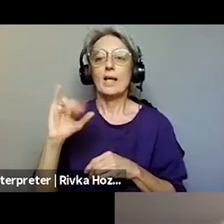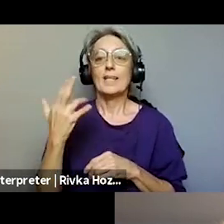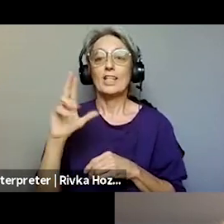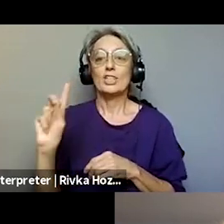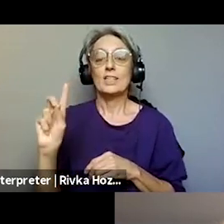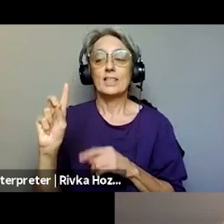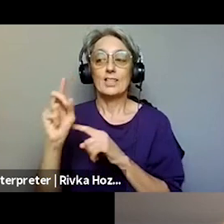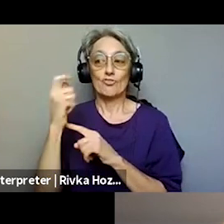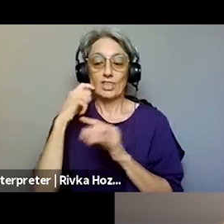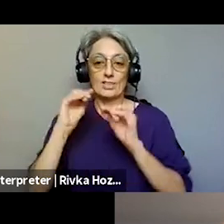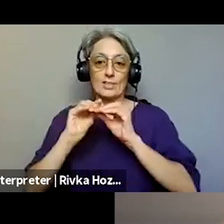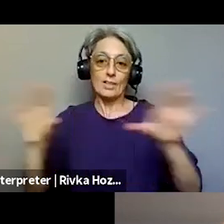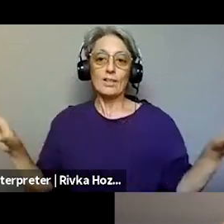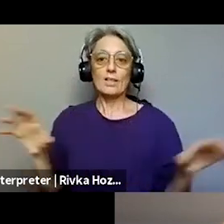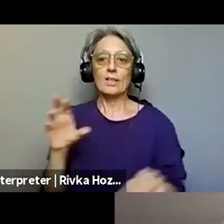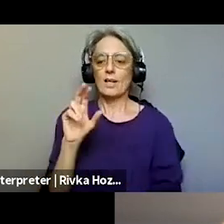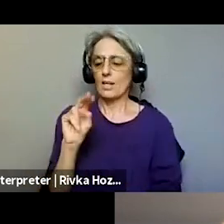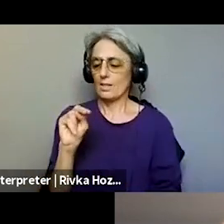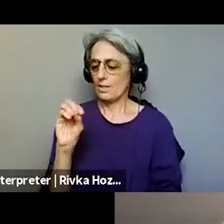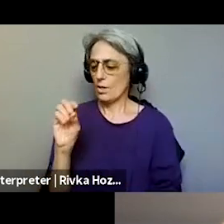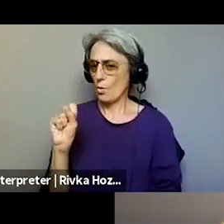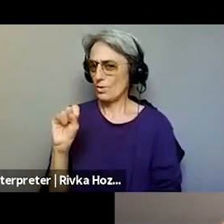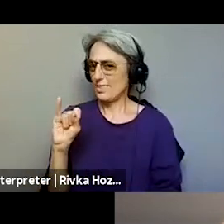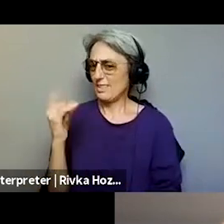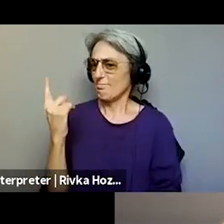released a NOSI (Notice of Special Interest) on reproductive health pregnancy and parenting